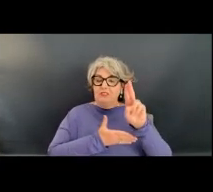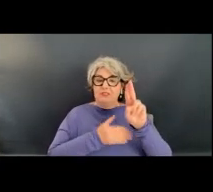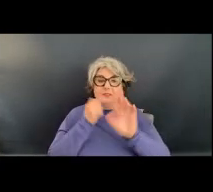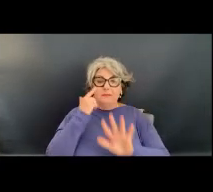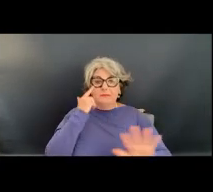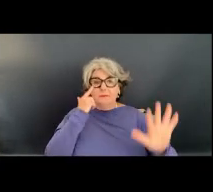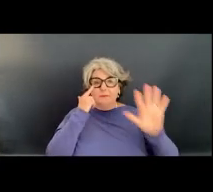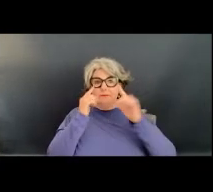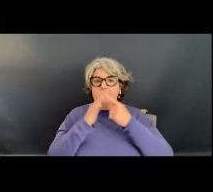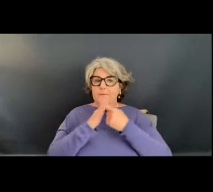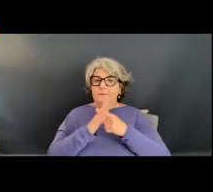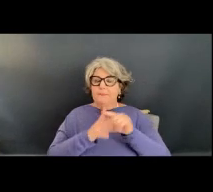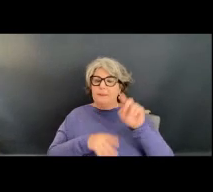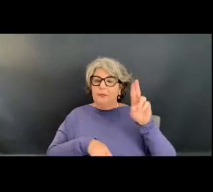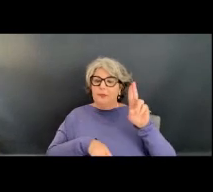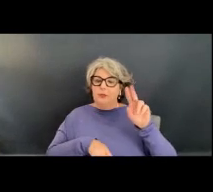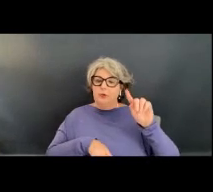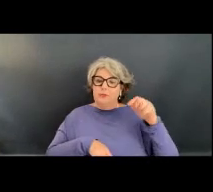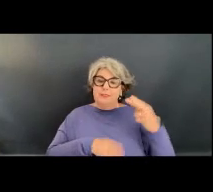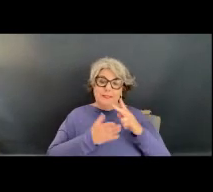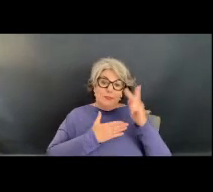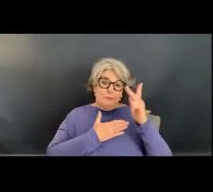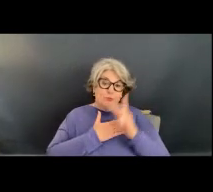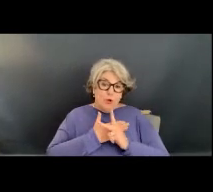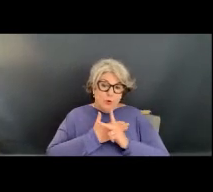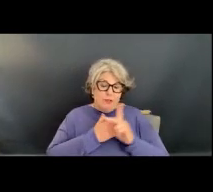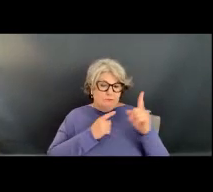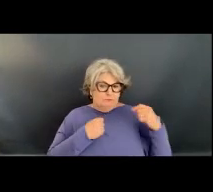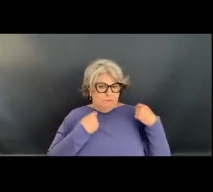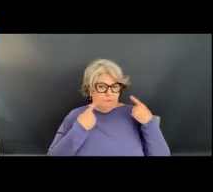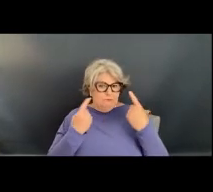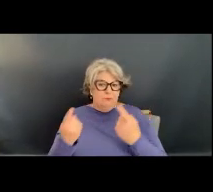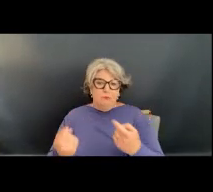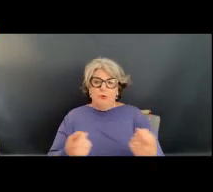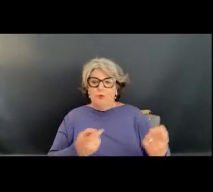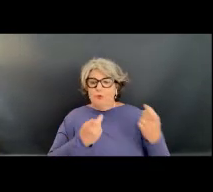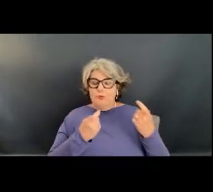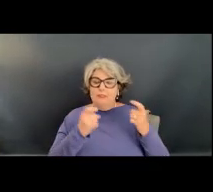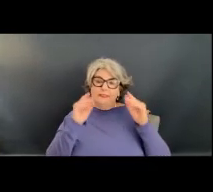you teach programs. You teach has been recruiting and preparing STEM teachers at